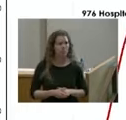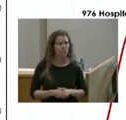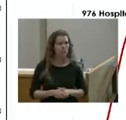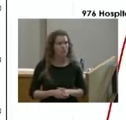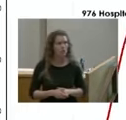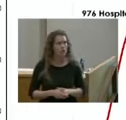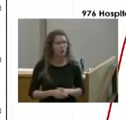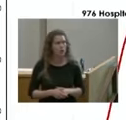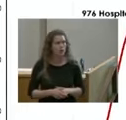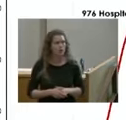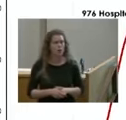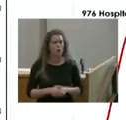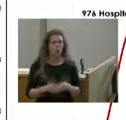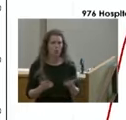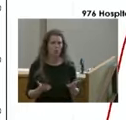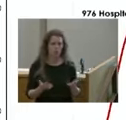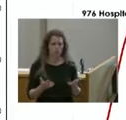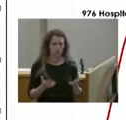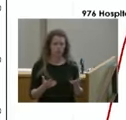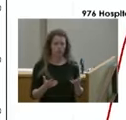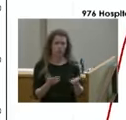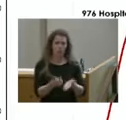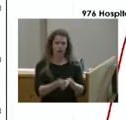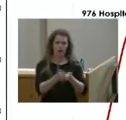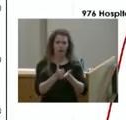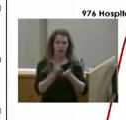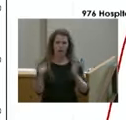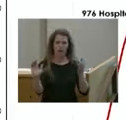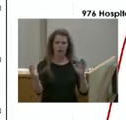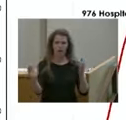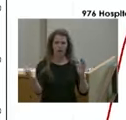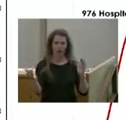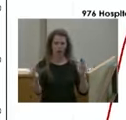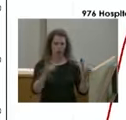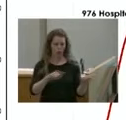thought it'd be helpful to put the two curves together on a slide. This just